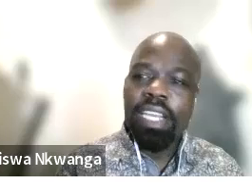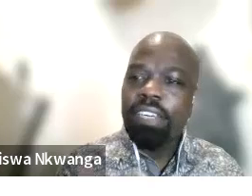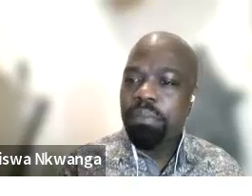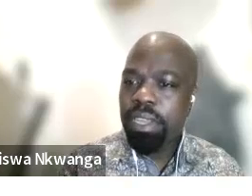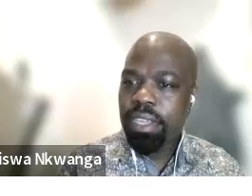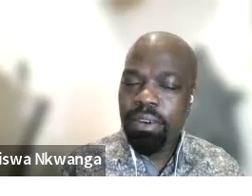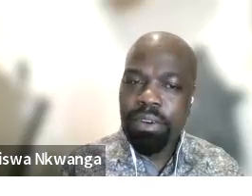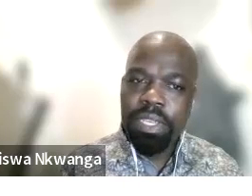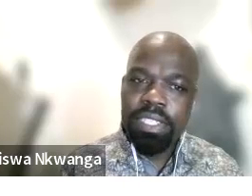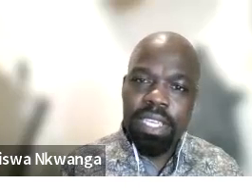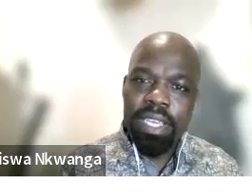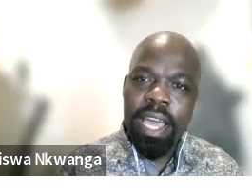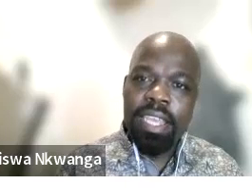level meeting on UHC?